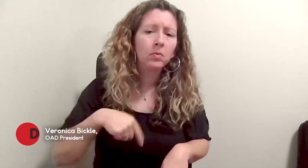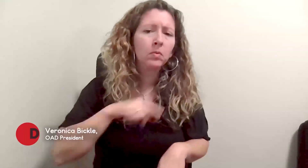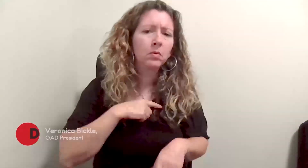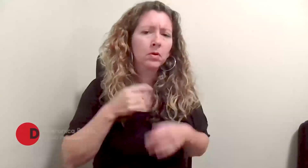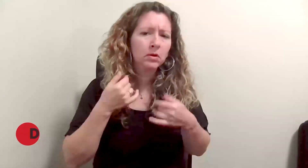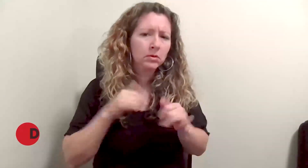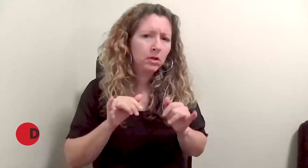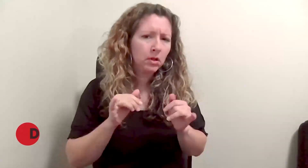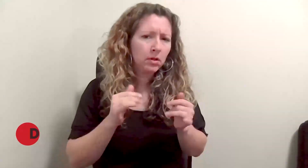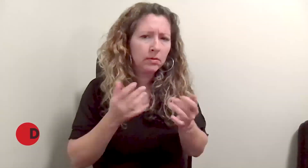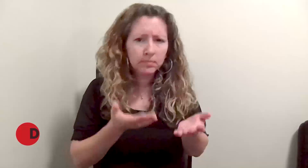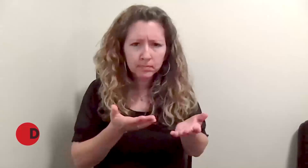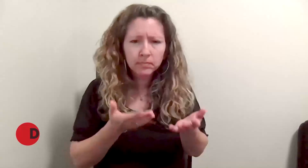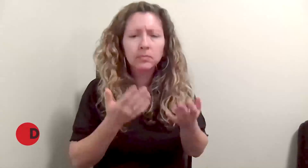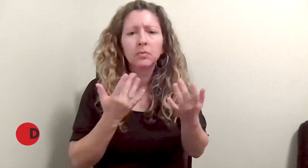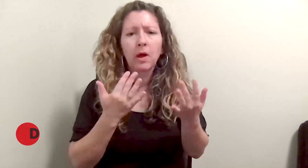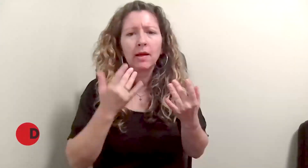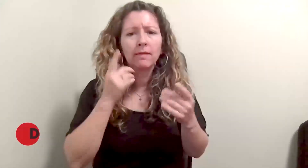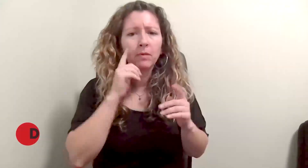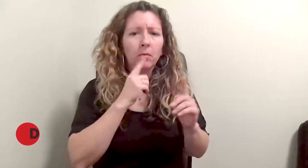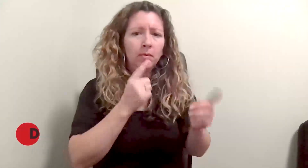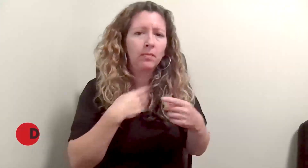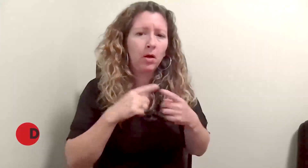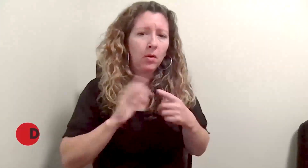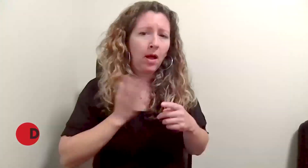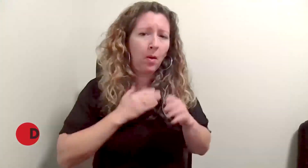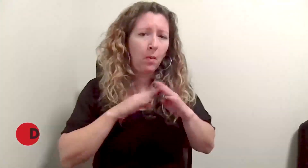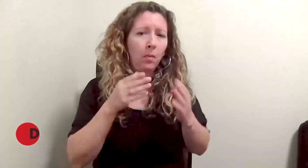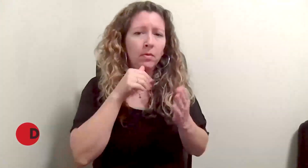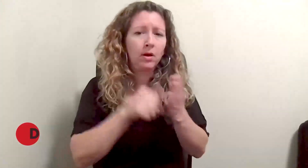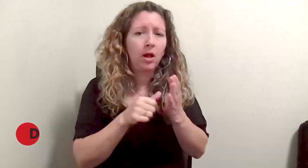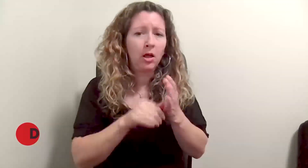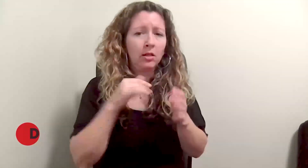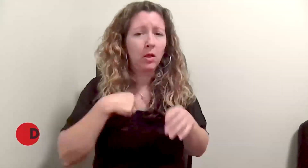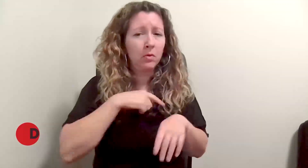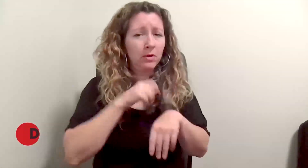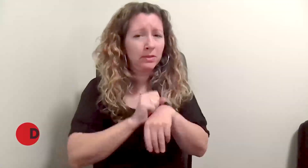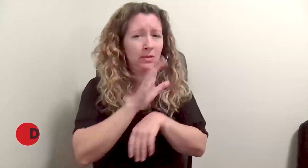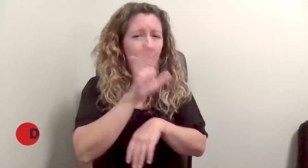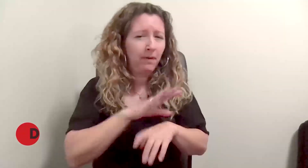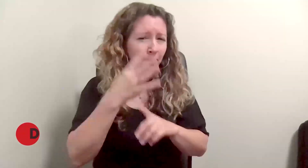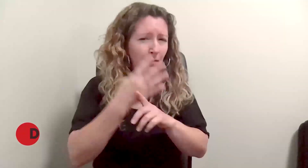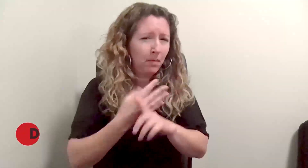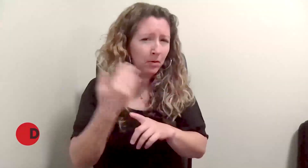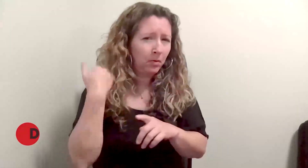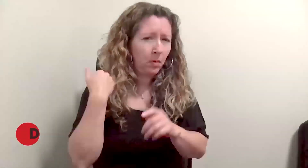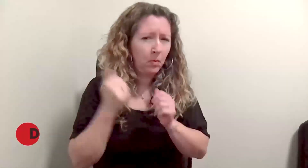We're still waiting for a response to the open letter we sent about 4 months ago,